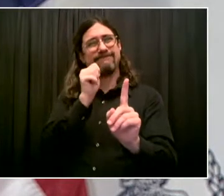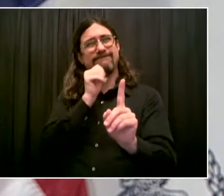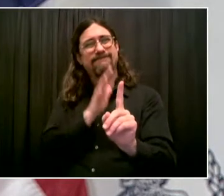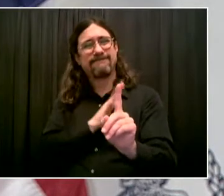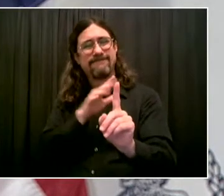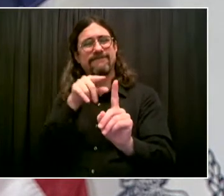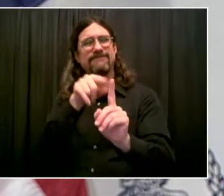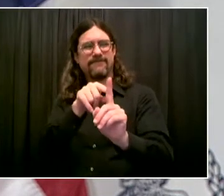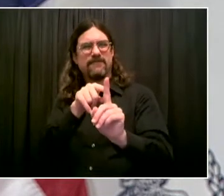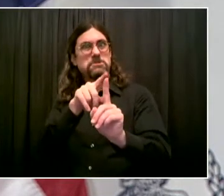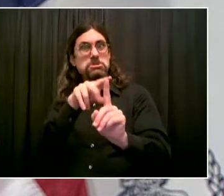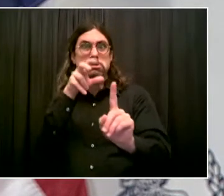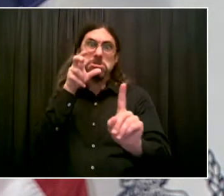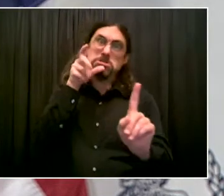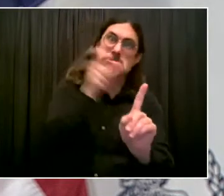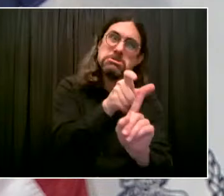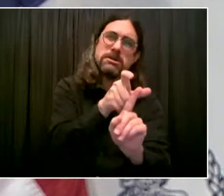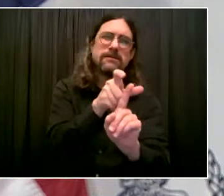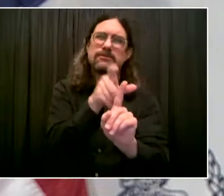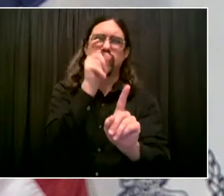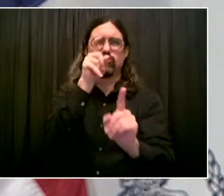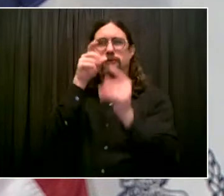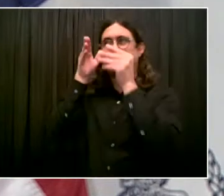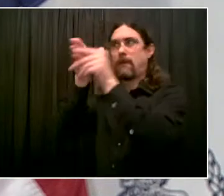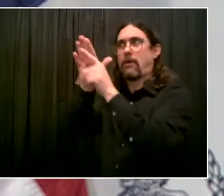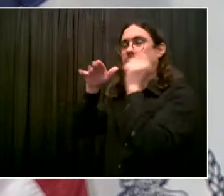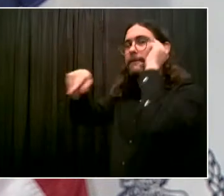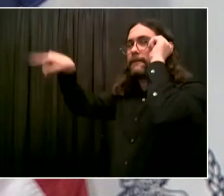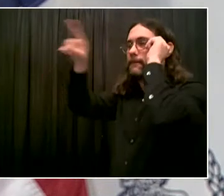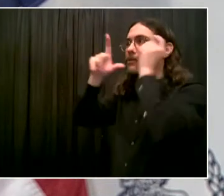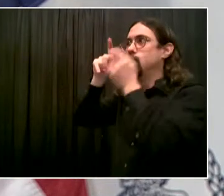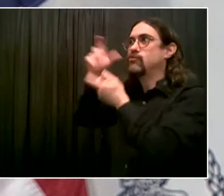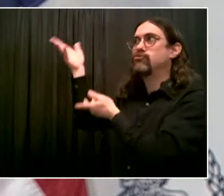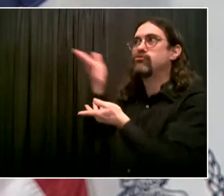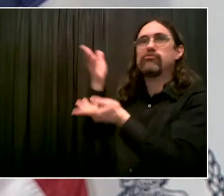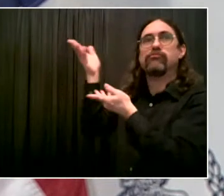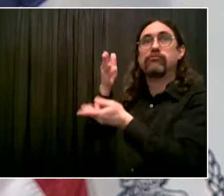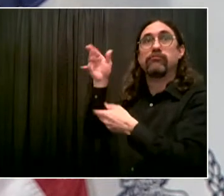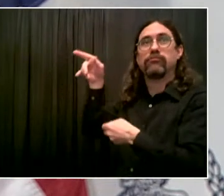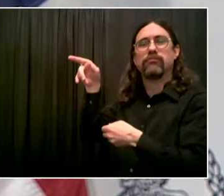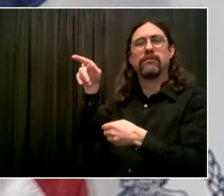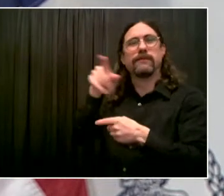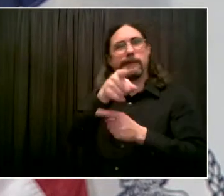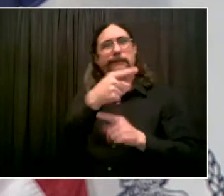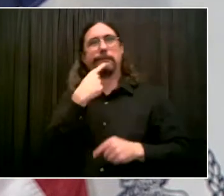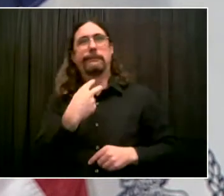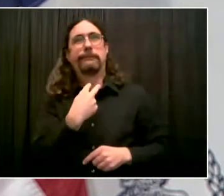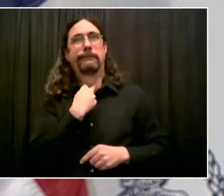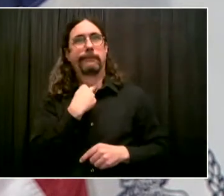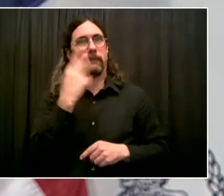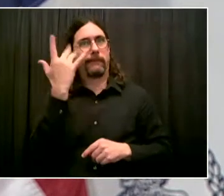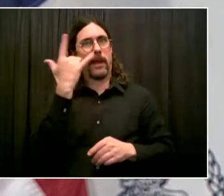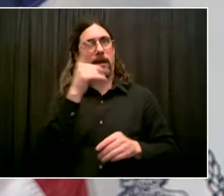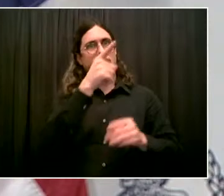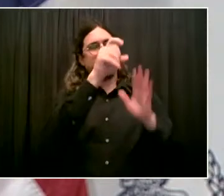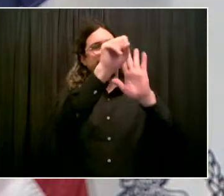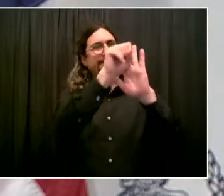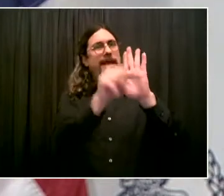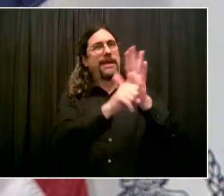WOULD HAVE TO DO THAT BUT WITH RESESPECT TO MARIJUANA, YOU JUST HAVE THE NYPD SAY NOT GOGOG INTTO MAKE ARREST ANYMORE ON THIS CRIME, WILL YOU DO THAT